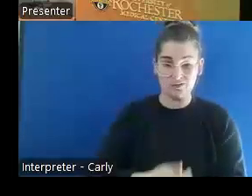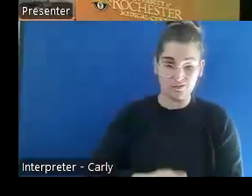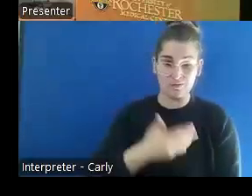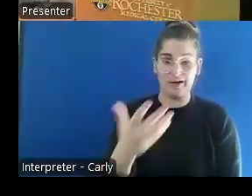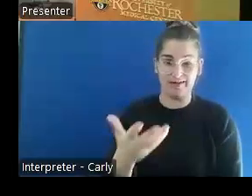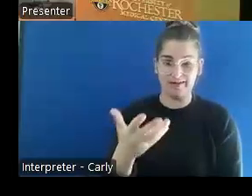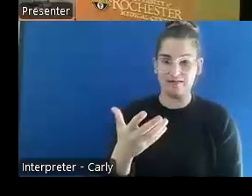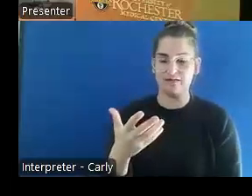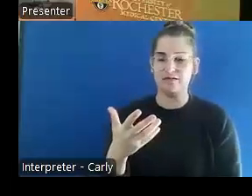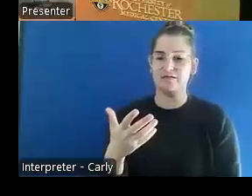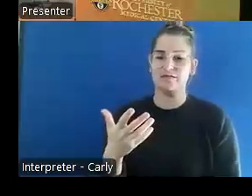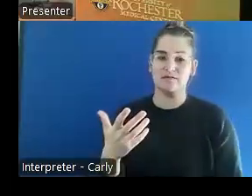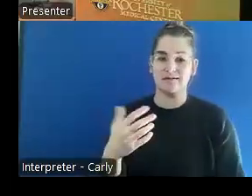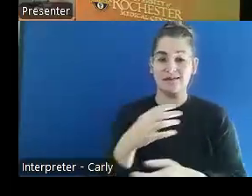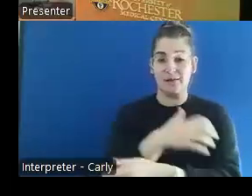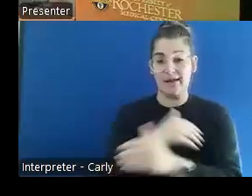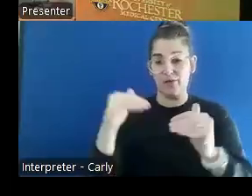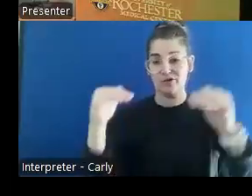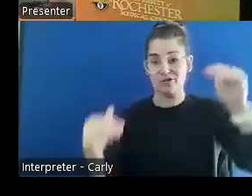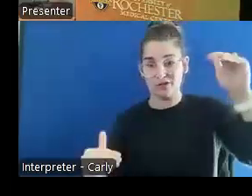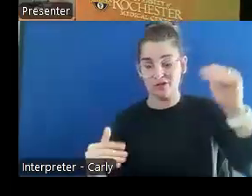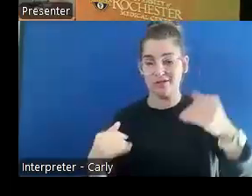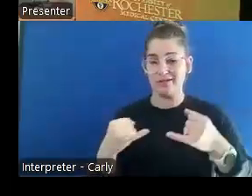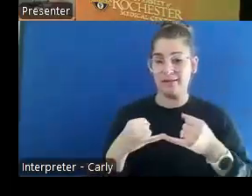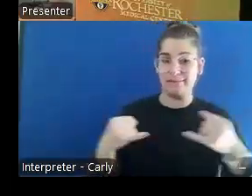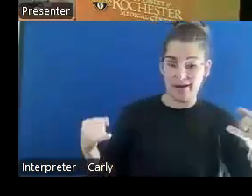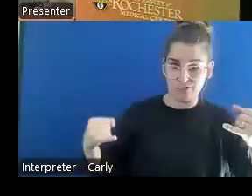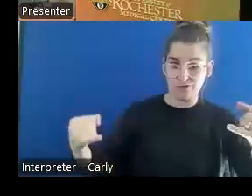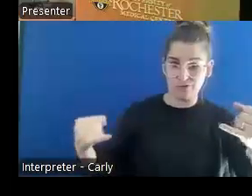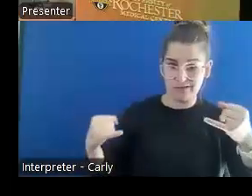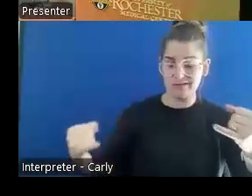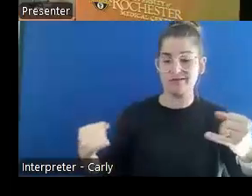asymmetri there's different boundaries in care you know the way that hospital and outpatient